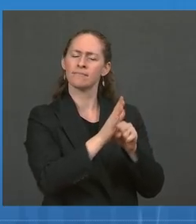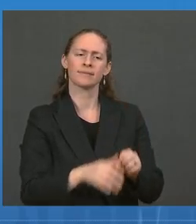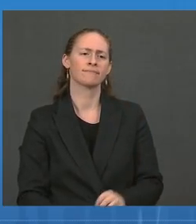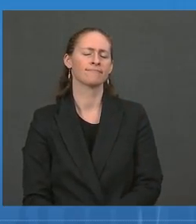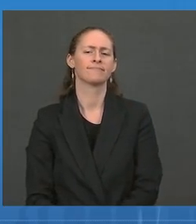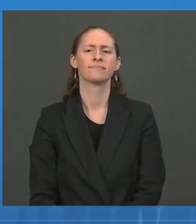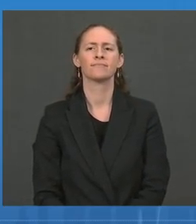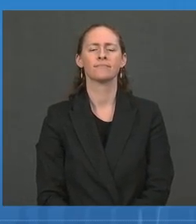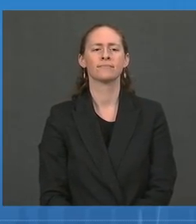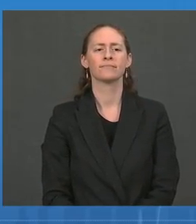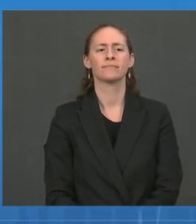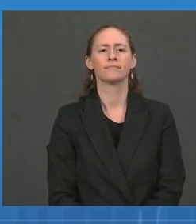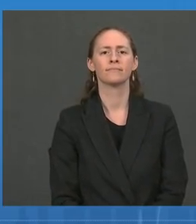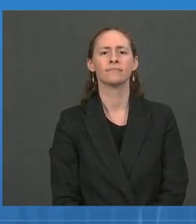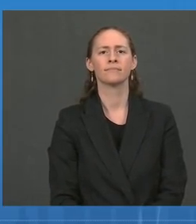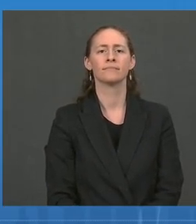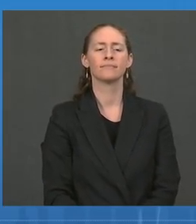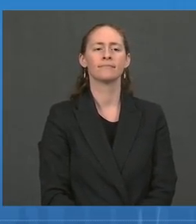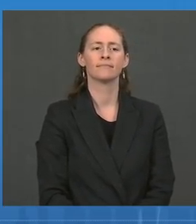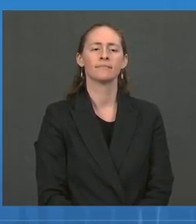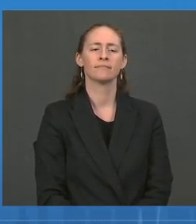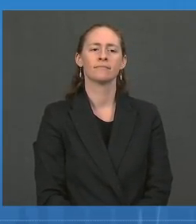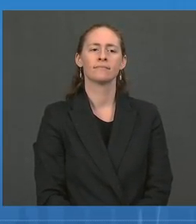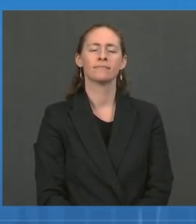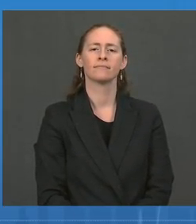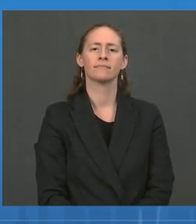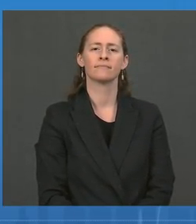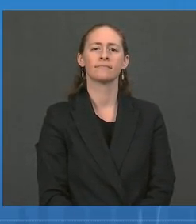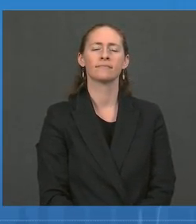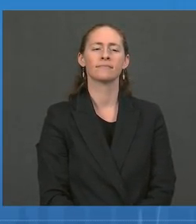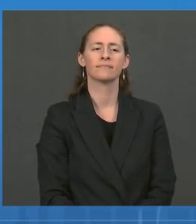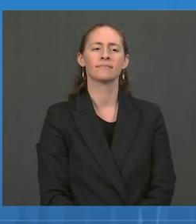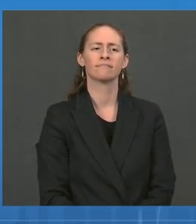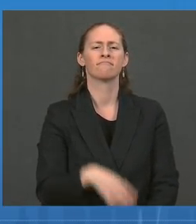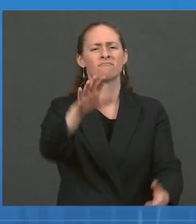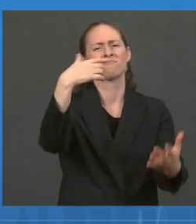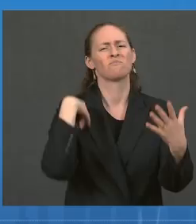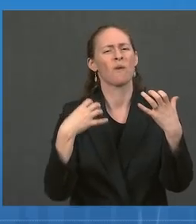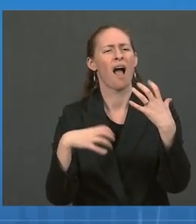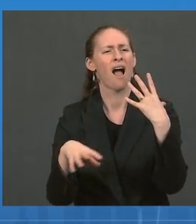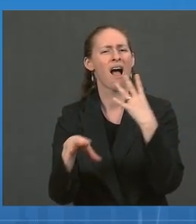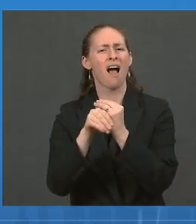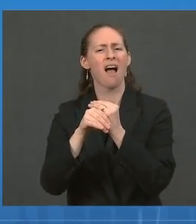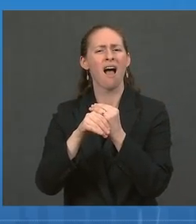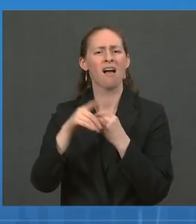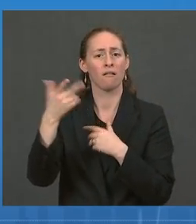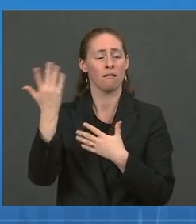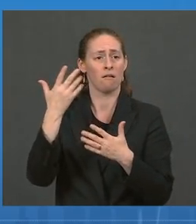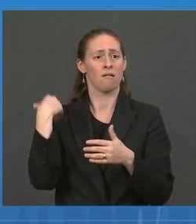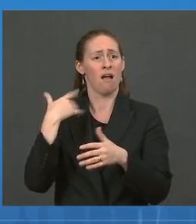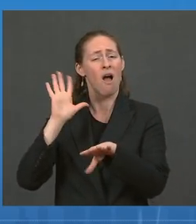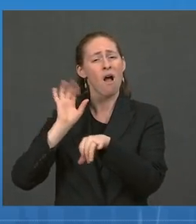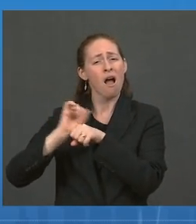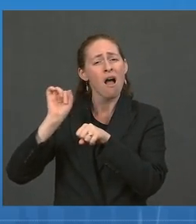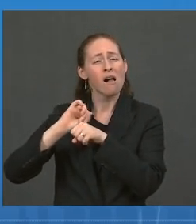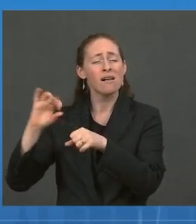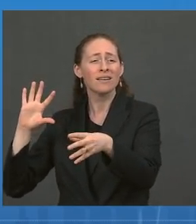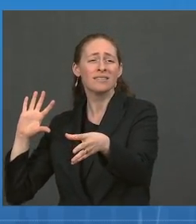is that all of our work to date and all of the research says